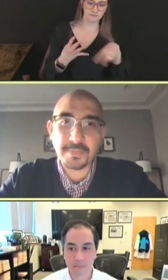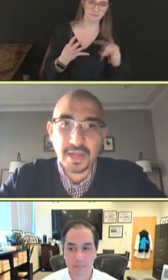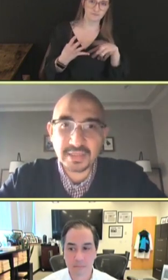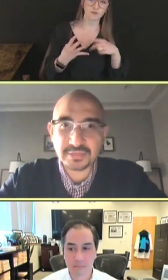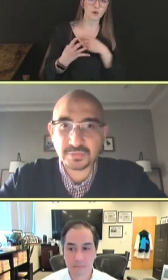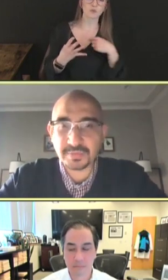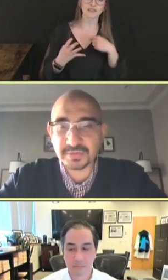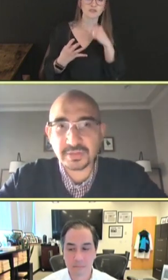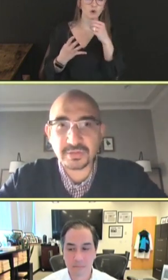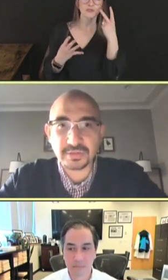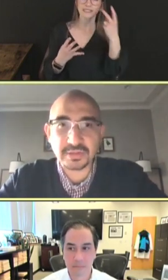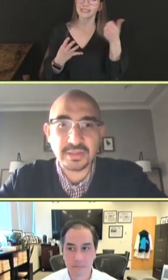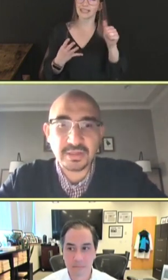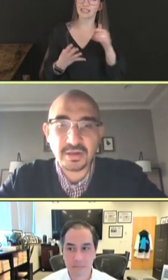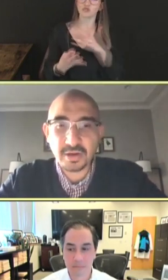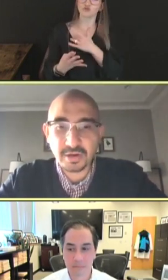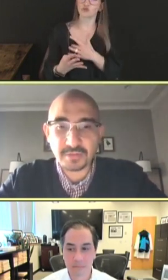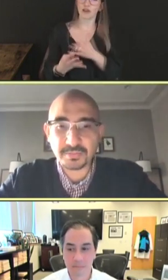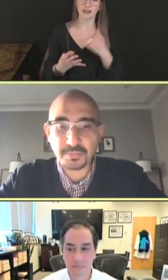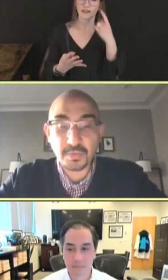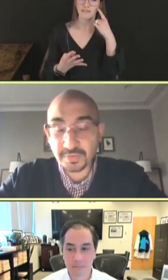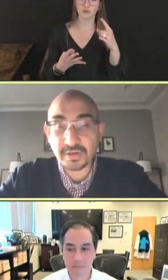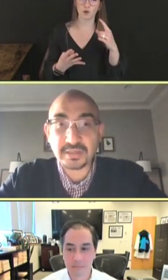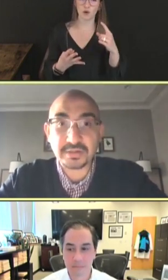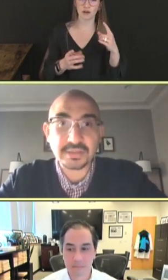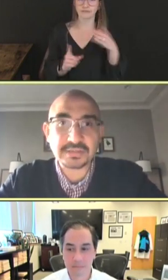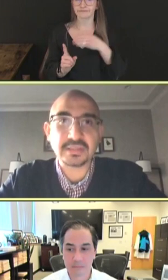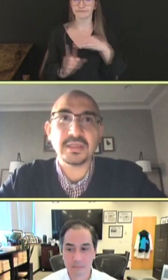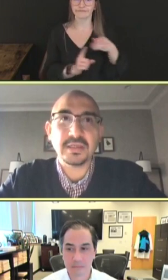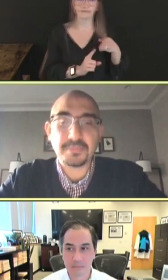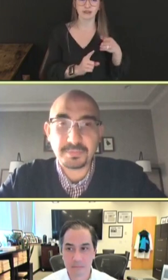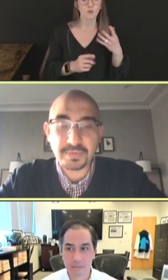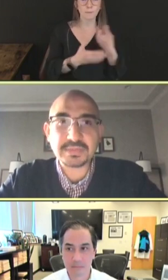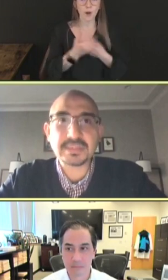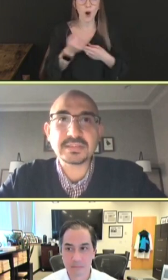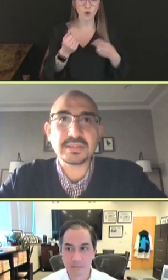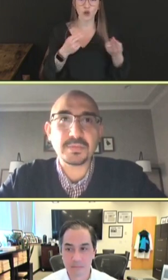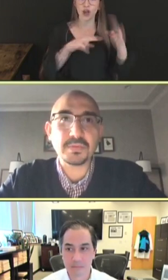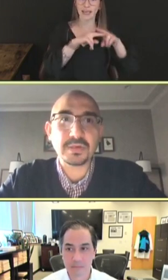don't see any trend for a bias to a particular -- both increasing. Plasma cells in the bone marrow,